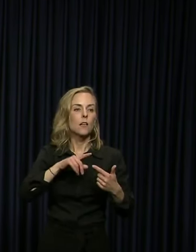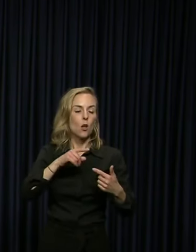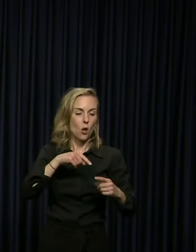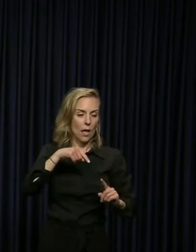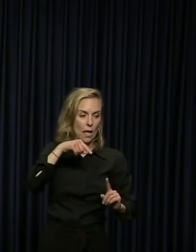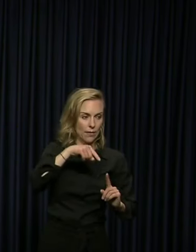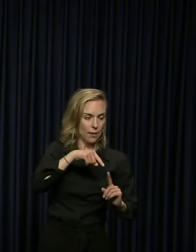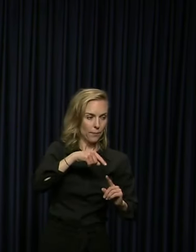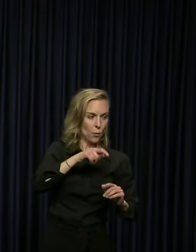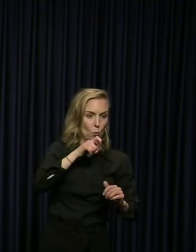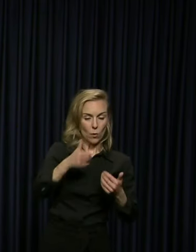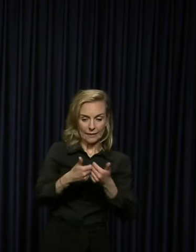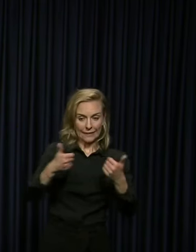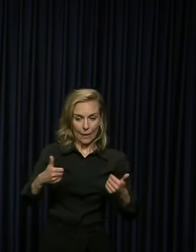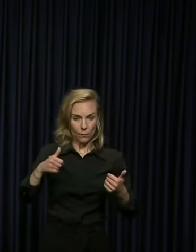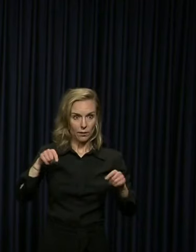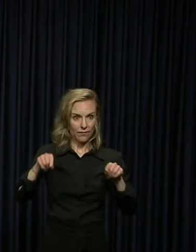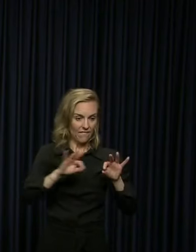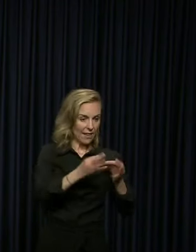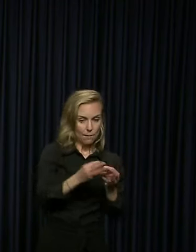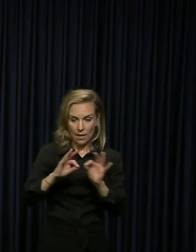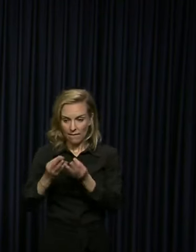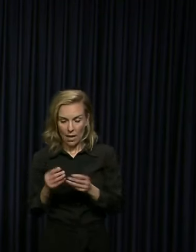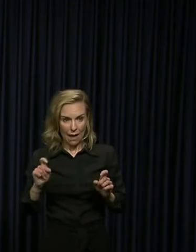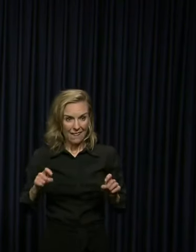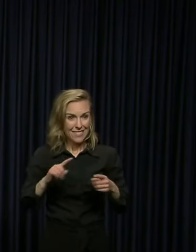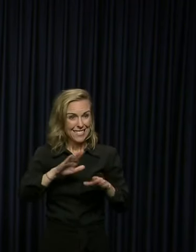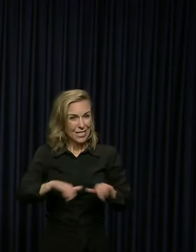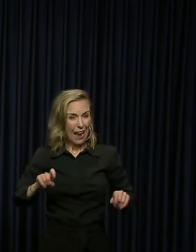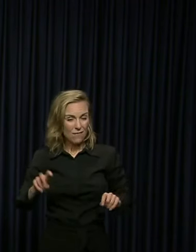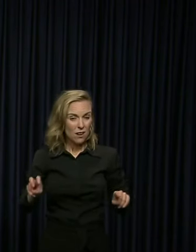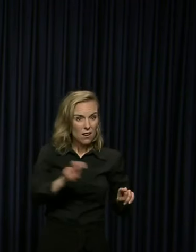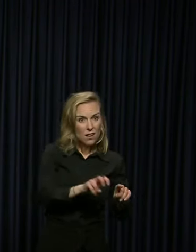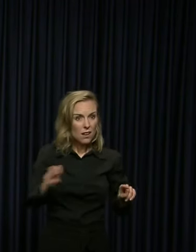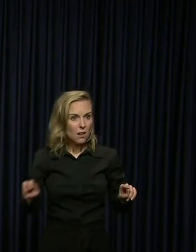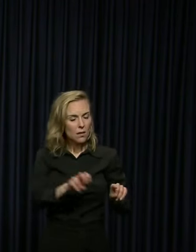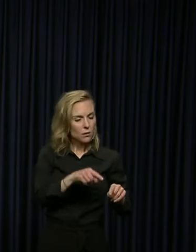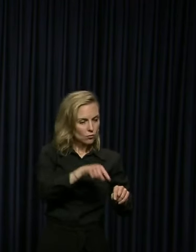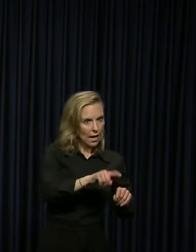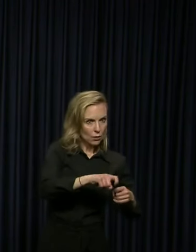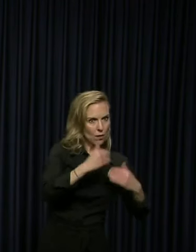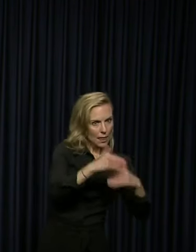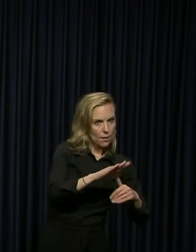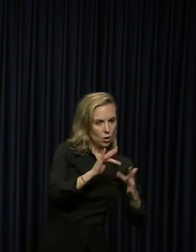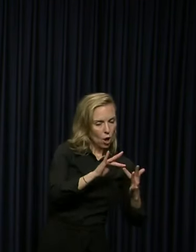AND SAD. AND HE'S A KID THAT IF I DON'T ASK WOULDN'T TELL ME THAT.